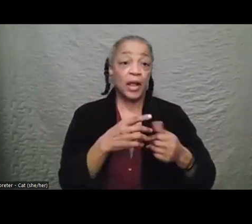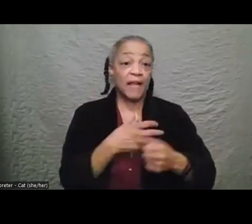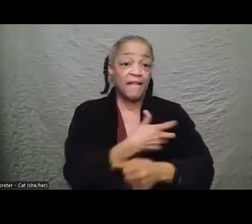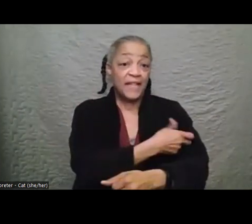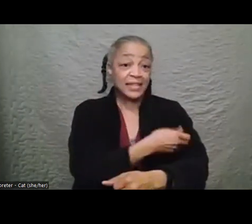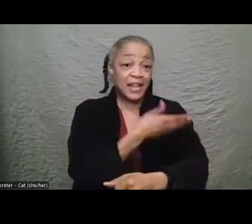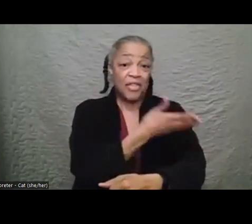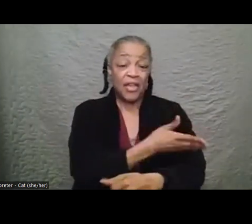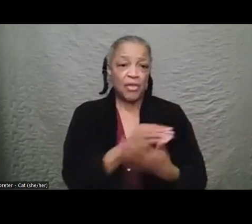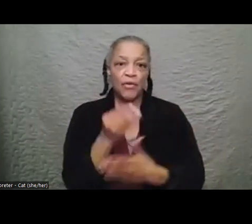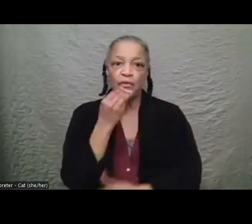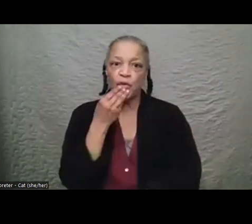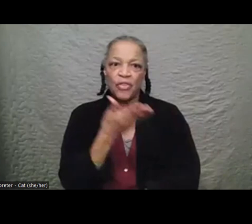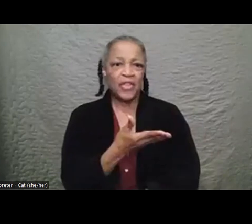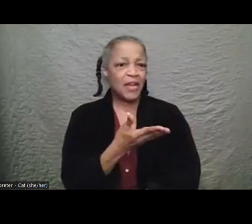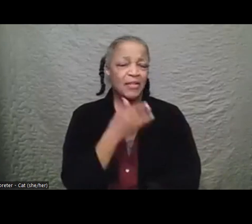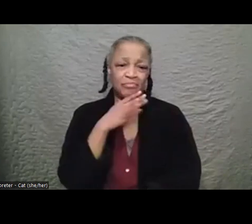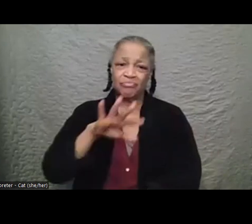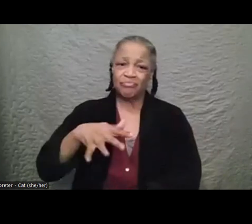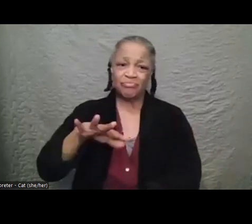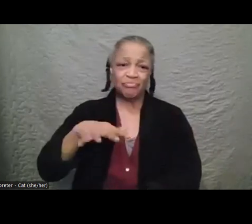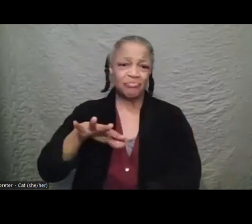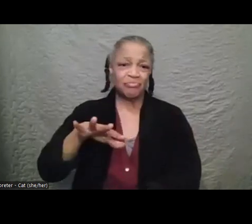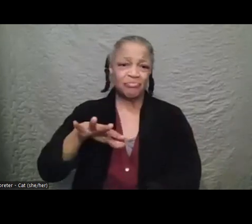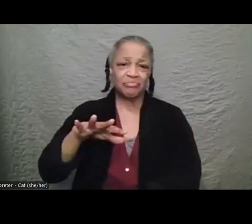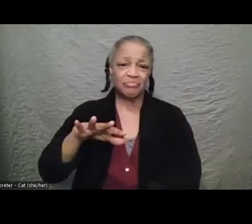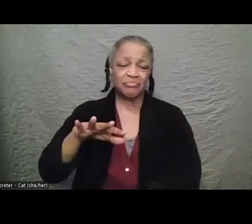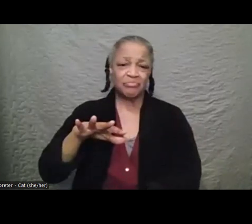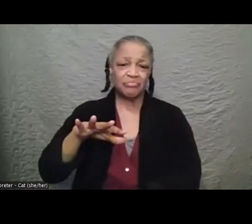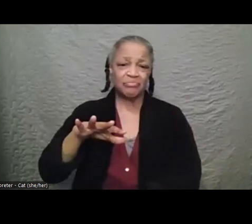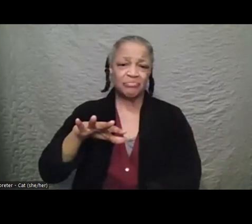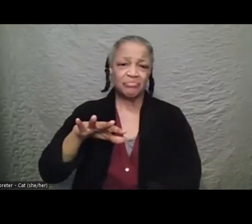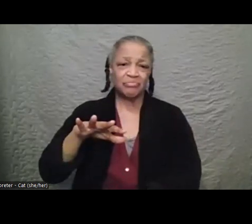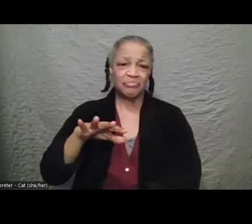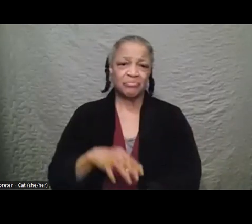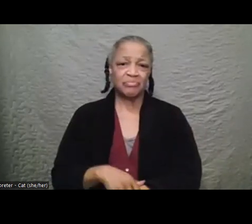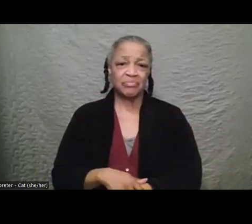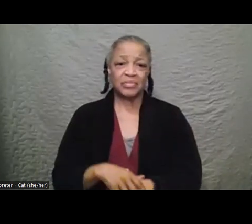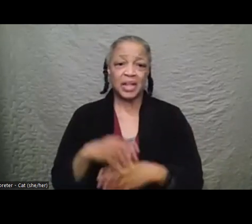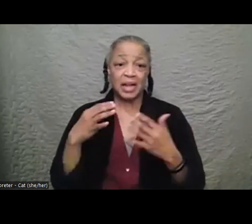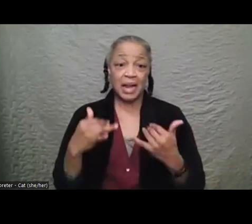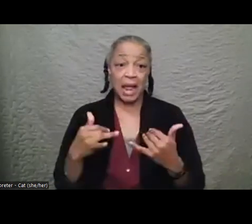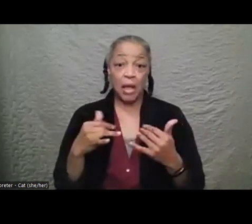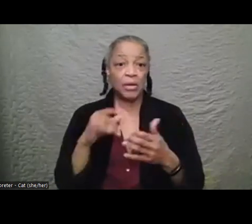there is not great. It is not what the patient wants.